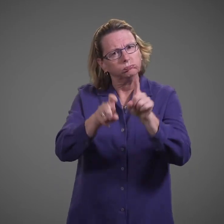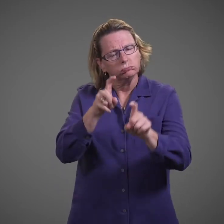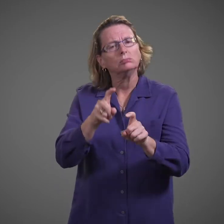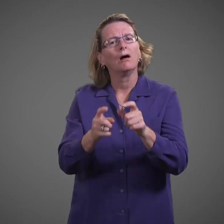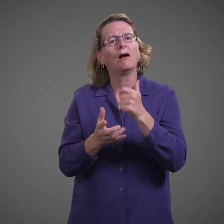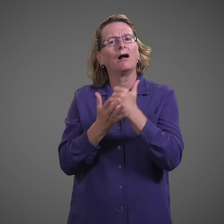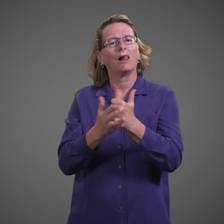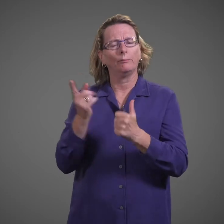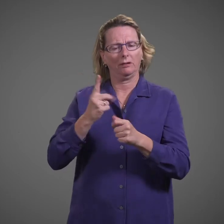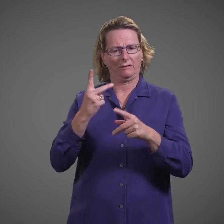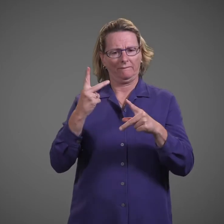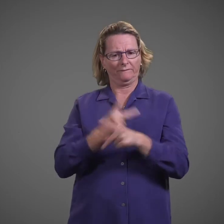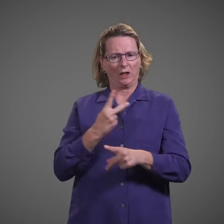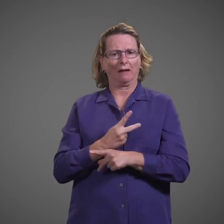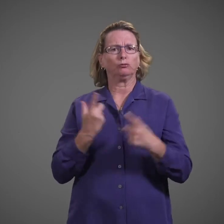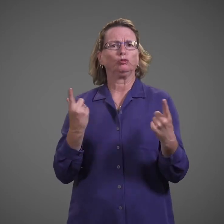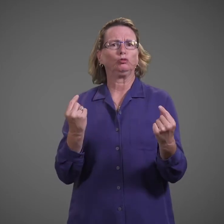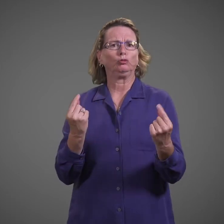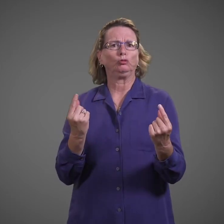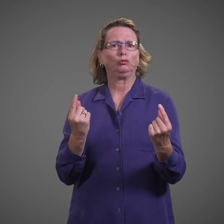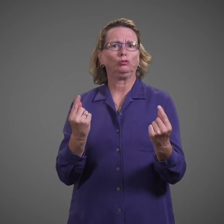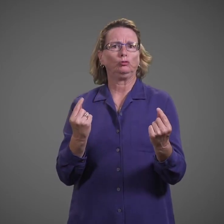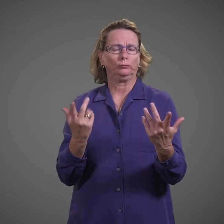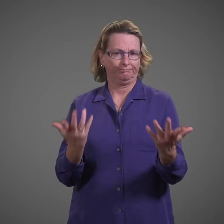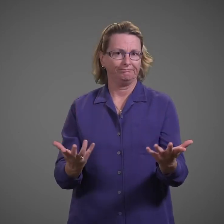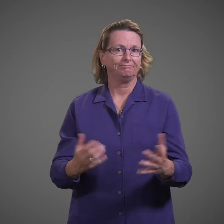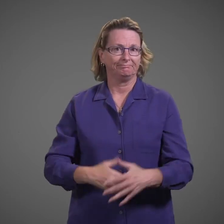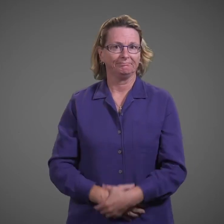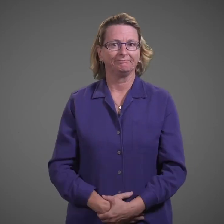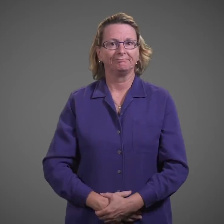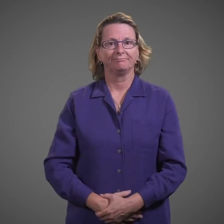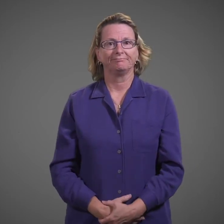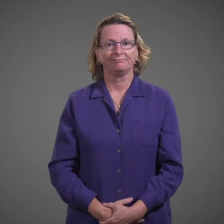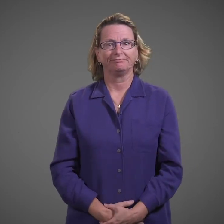to help determine the extent of injury and what steps for recovery need to be initiated.